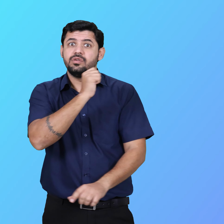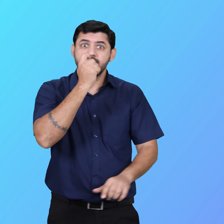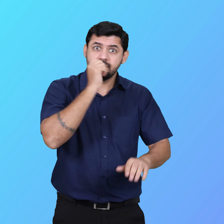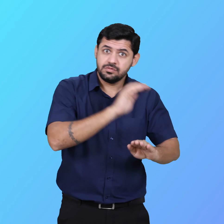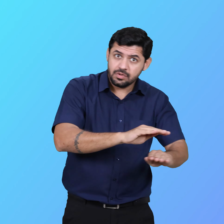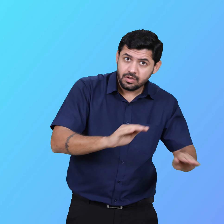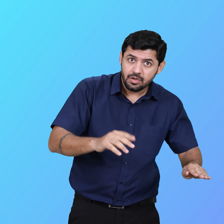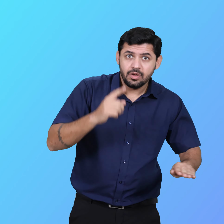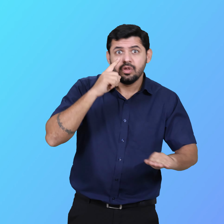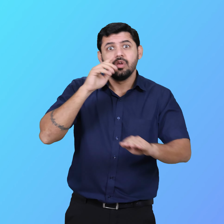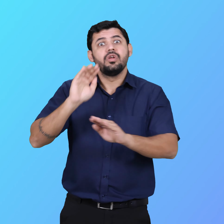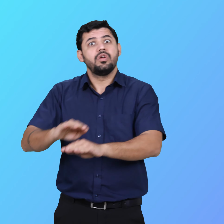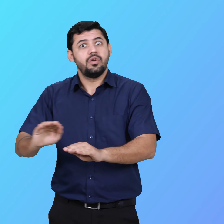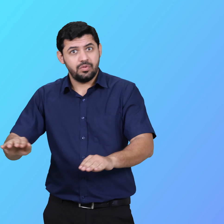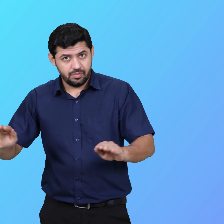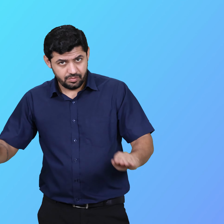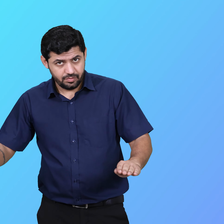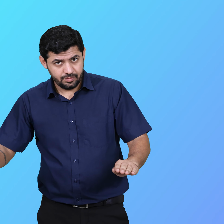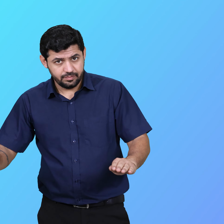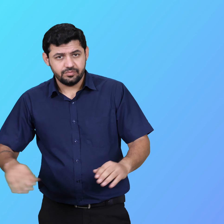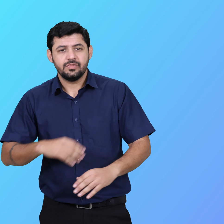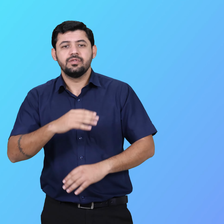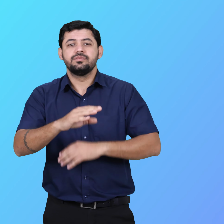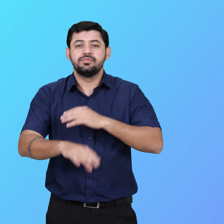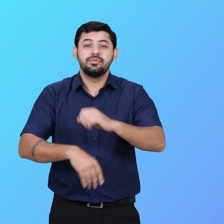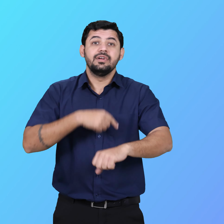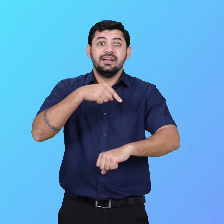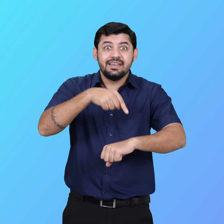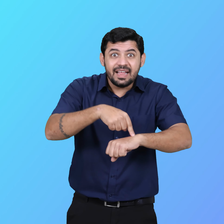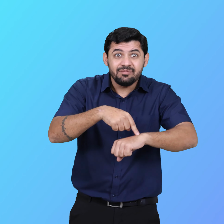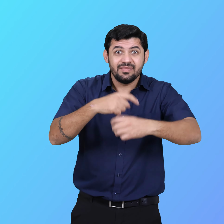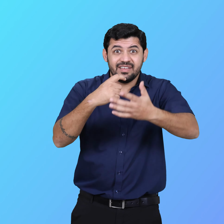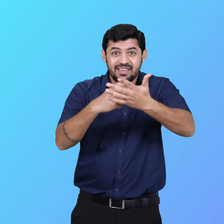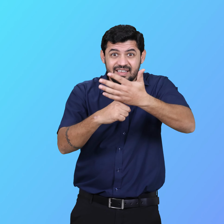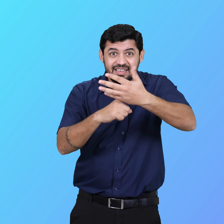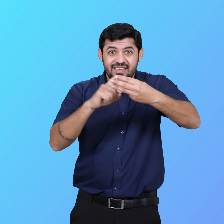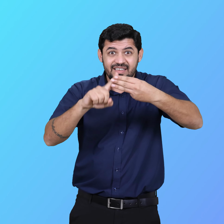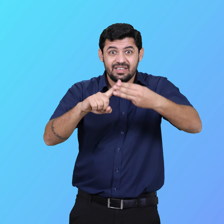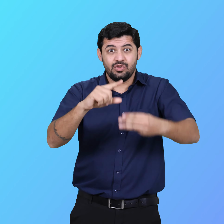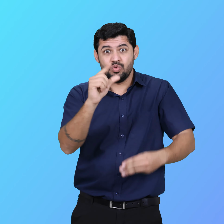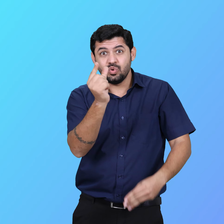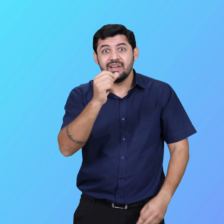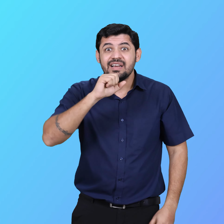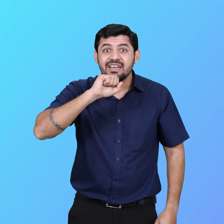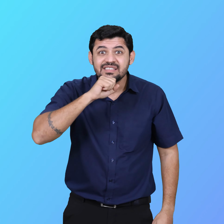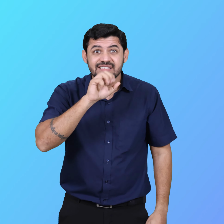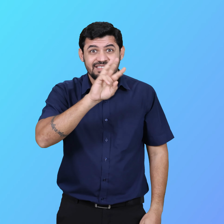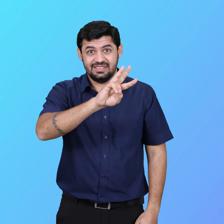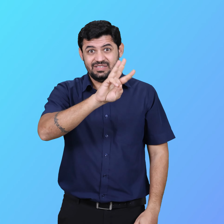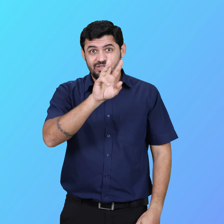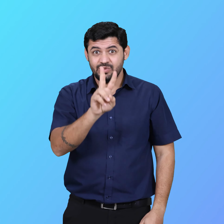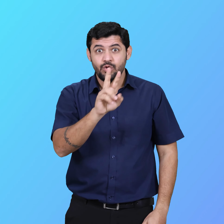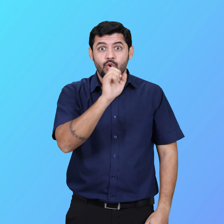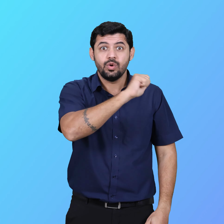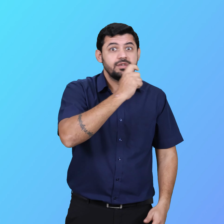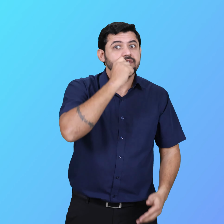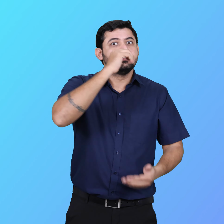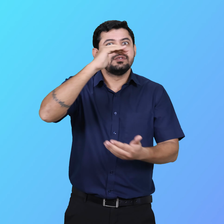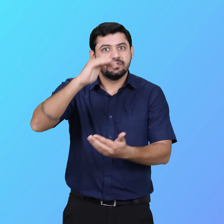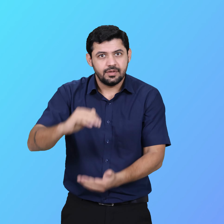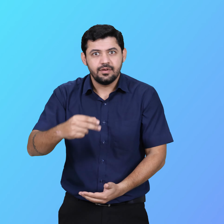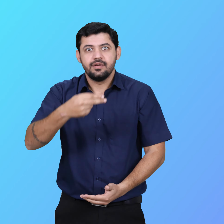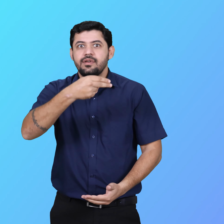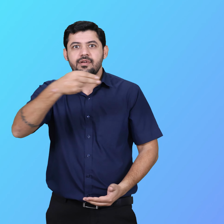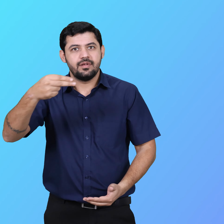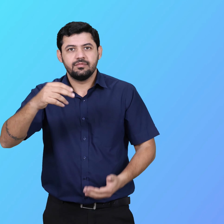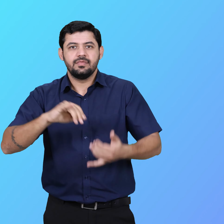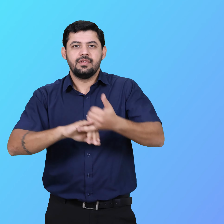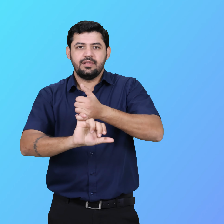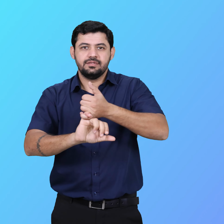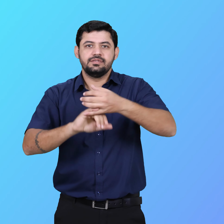When Reu was 32 years old, he had a son named Serug.